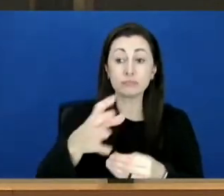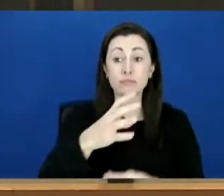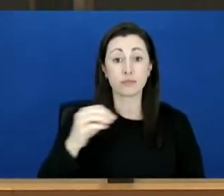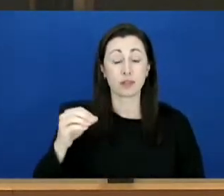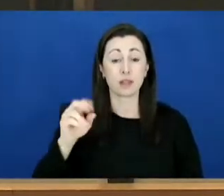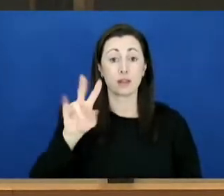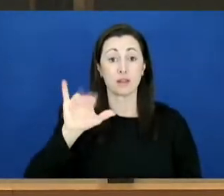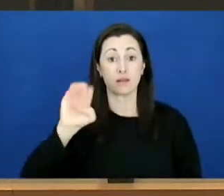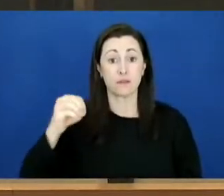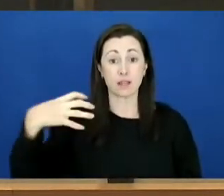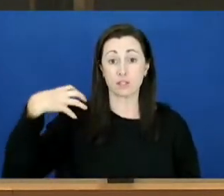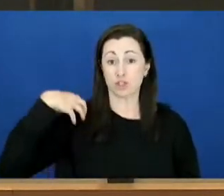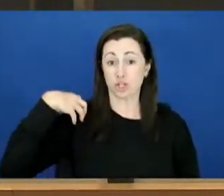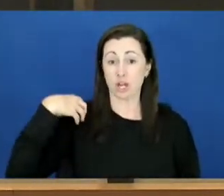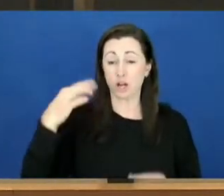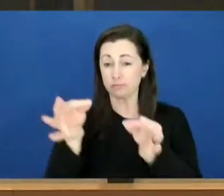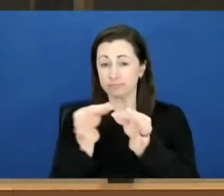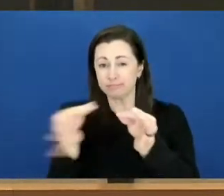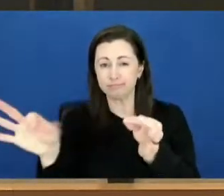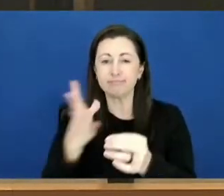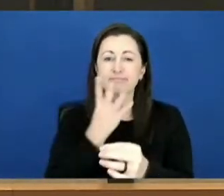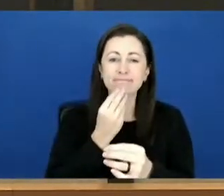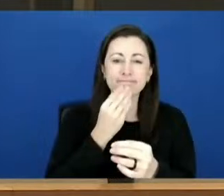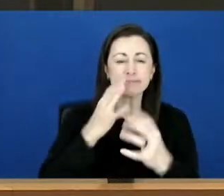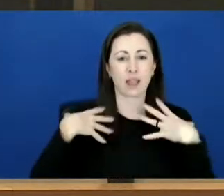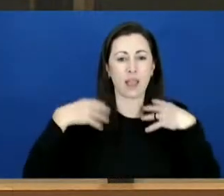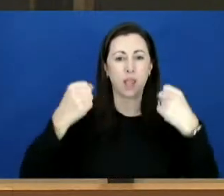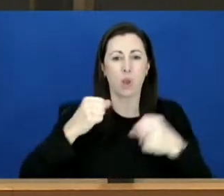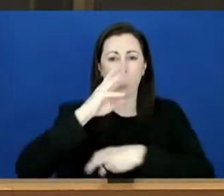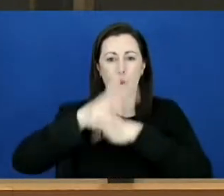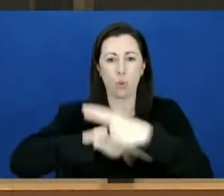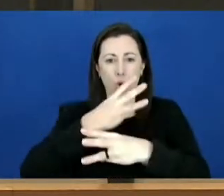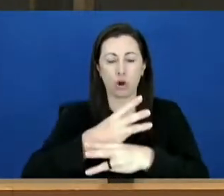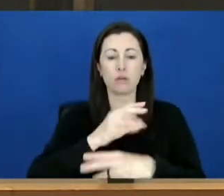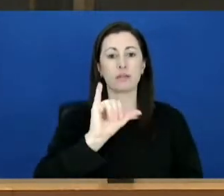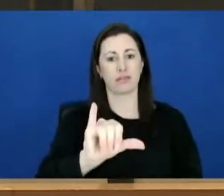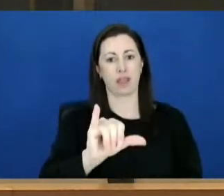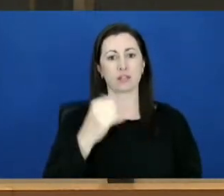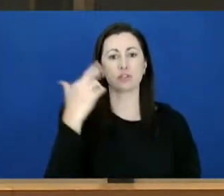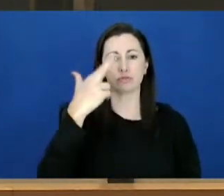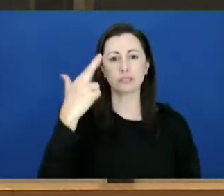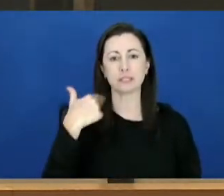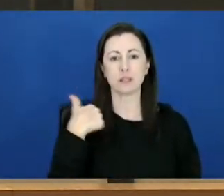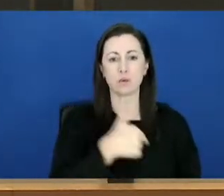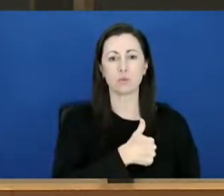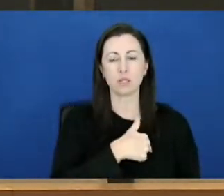JEWISH AMERICAN HERITAGE, AND